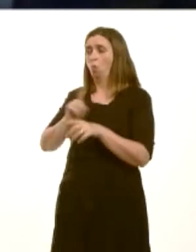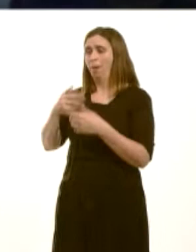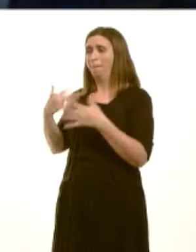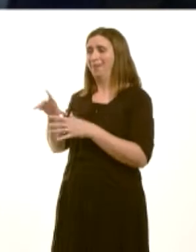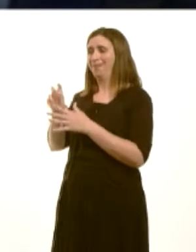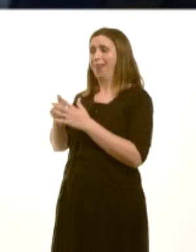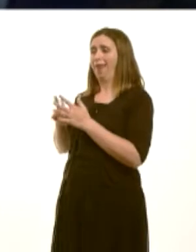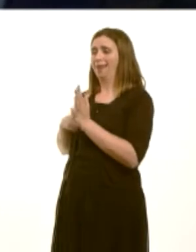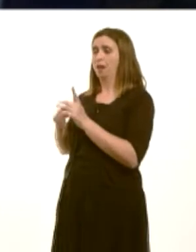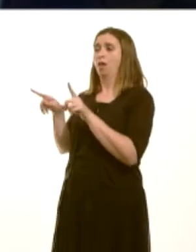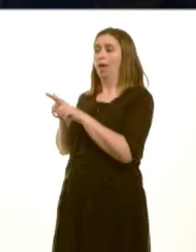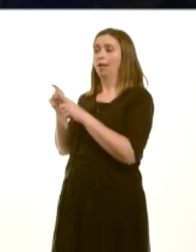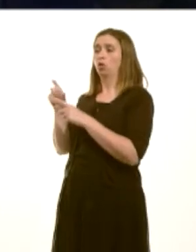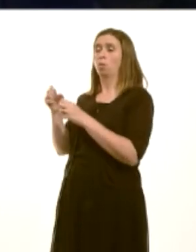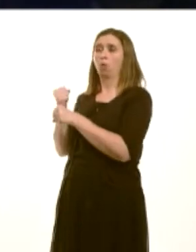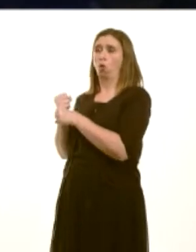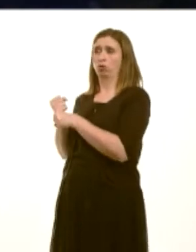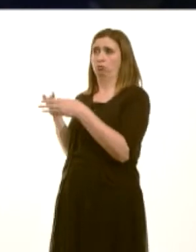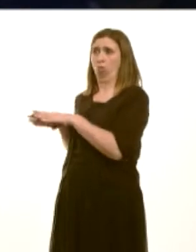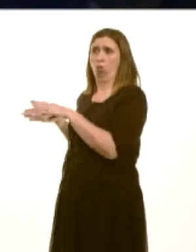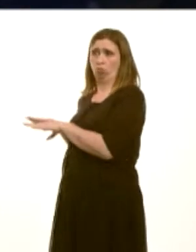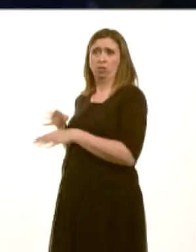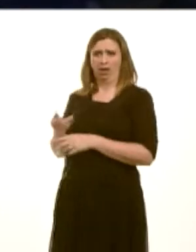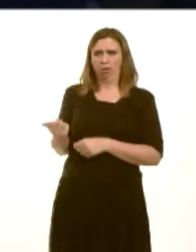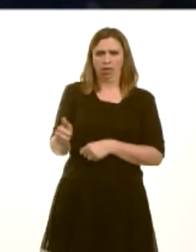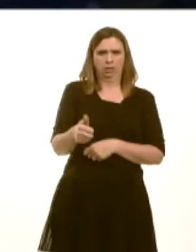previously. I was in Bryn yesterday and many parents, as you would expect, are very angry,